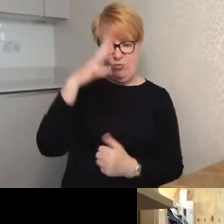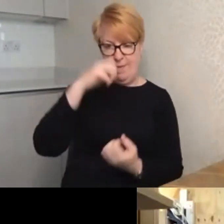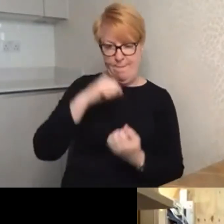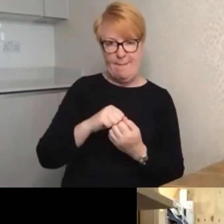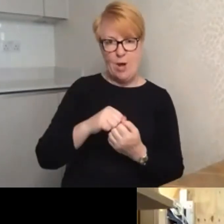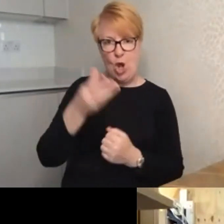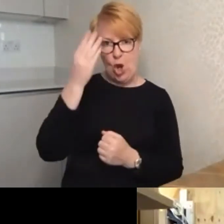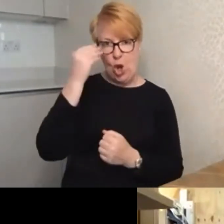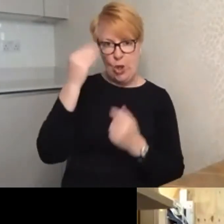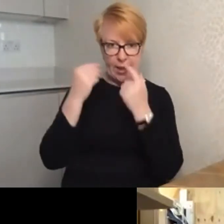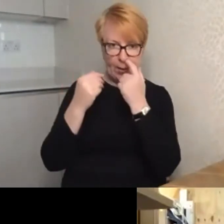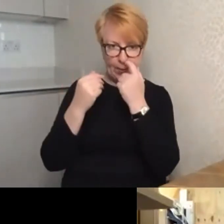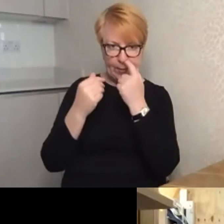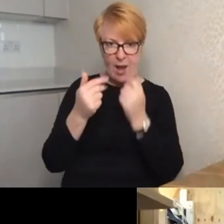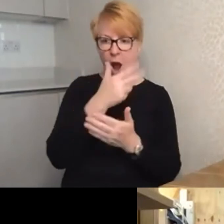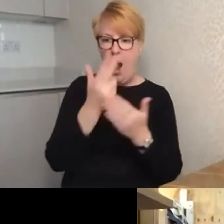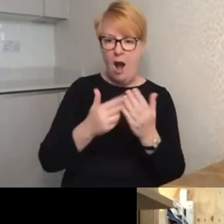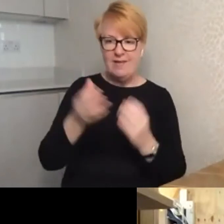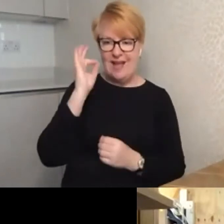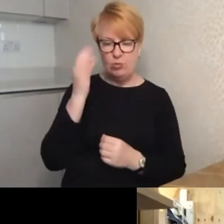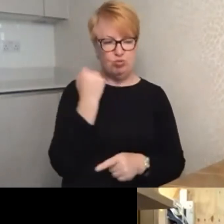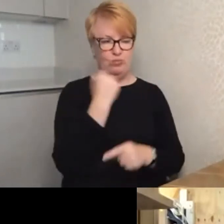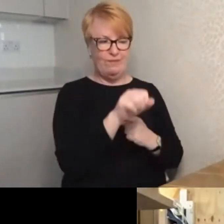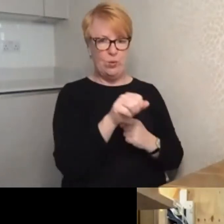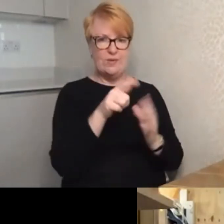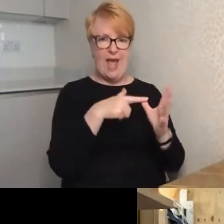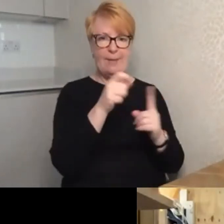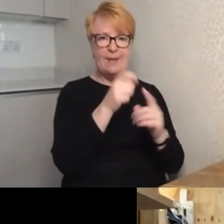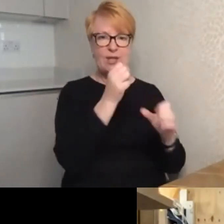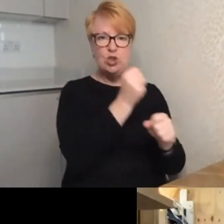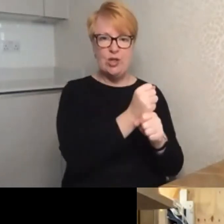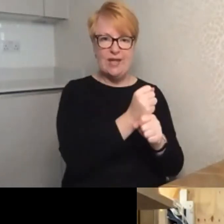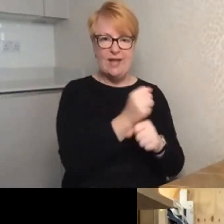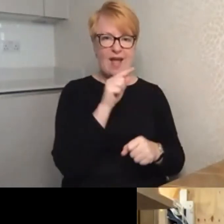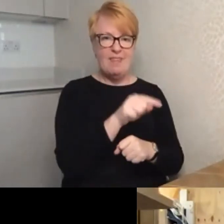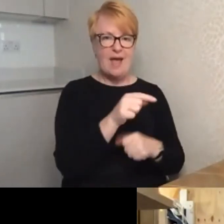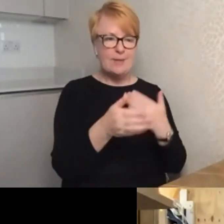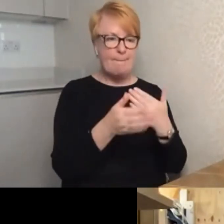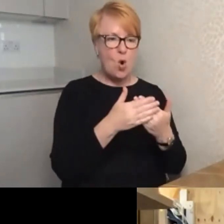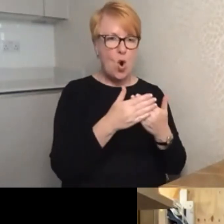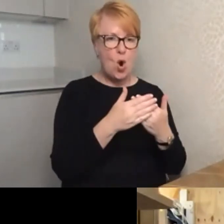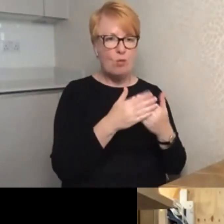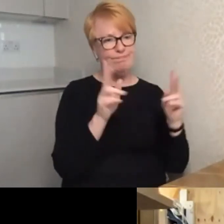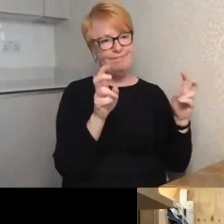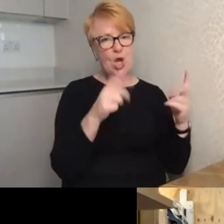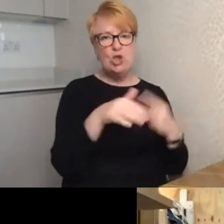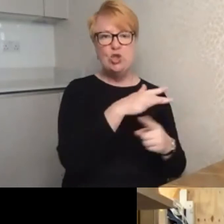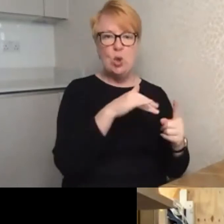Council refused APG's application on the grounds that it was more to do with social engineering than was straight art. I thought that was quite